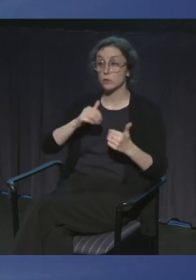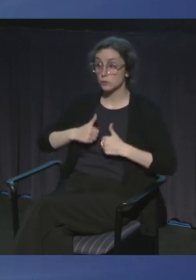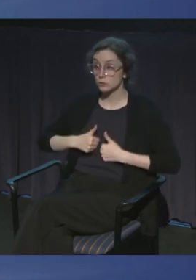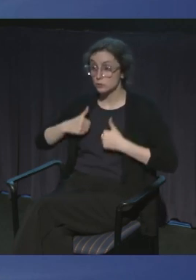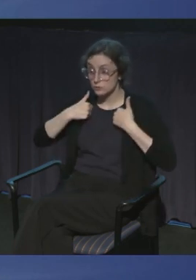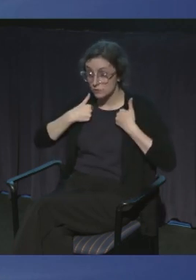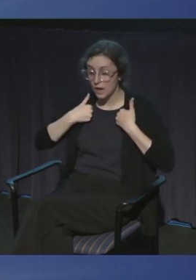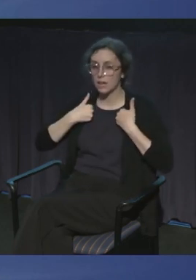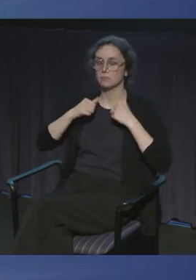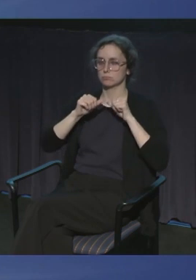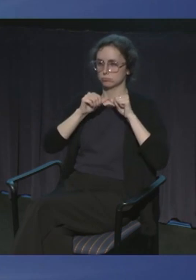SEVERE COLITIS AND WE WERE ABLE TO SEE THE SURVIVAL WAS GREATLY